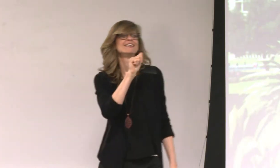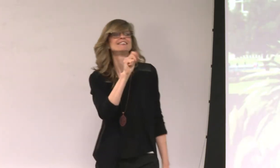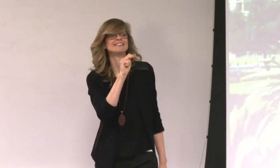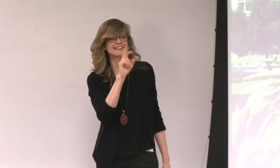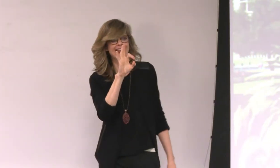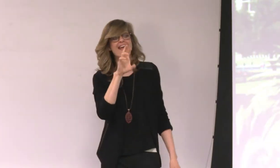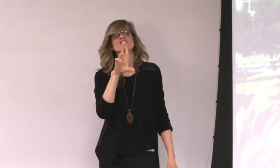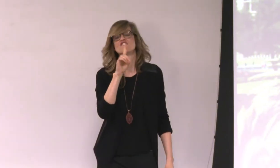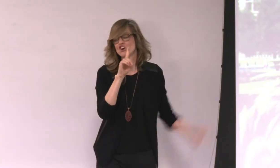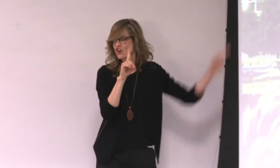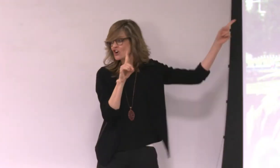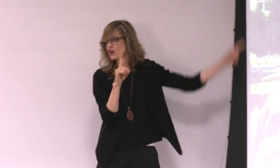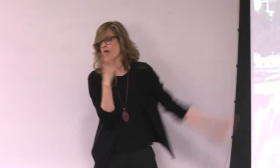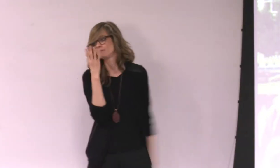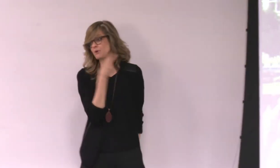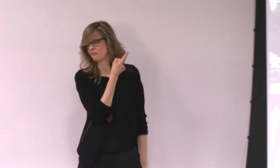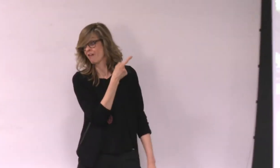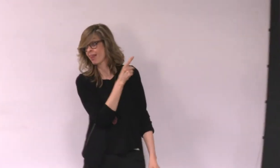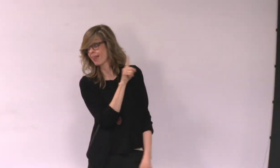STANFORD. MM-HMM. BEAUTIFUL CAMPUS, RIGHT?